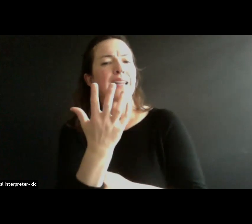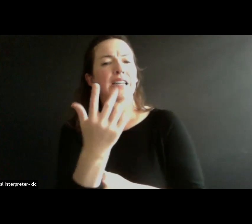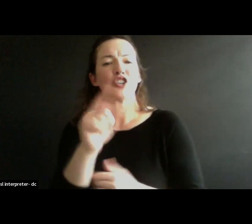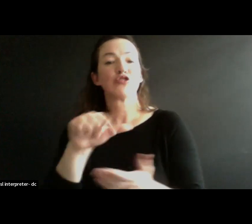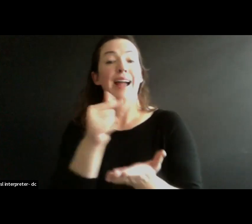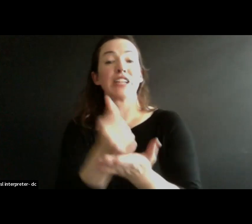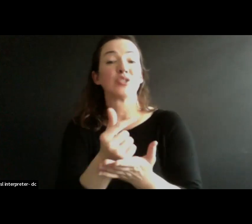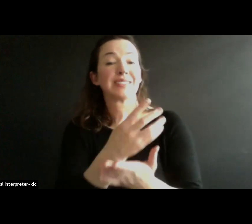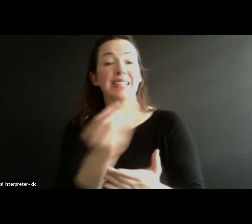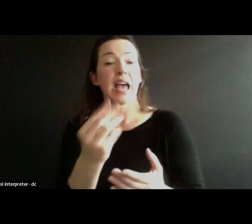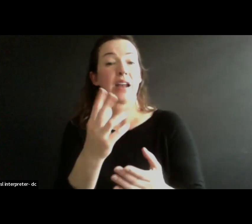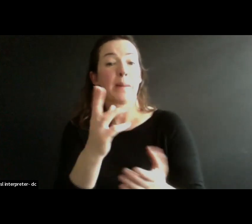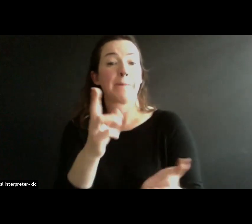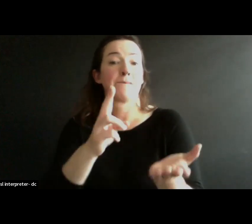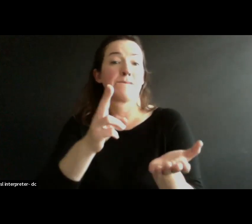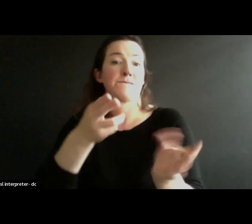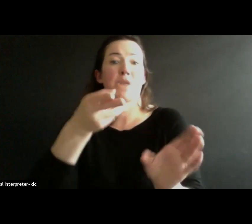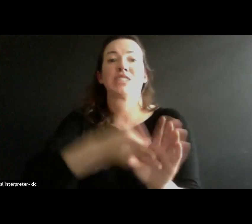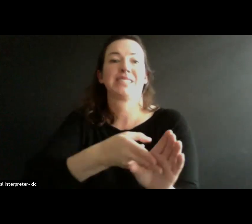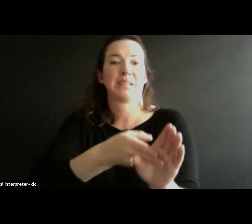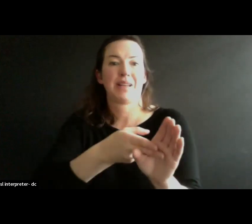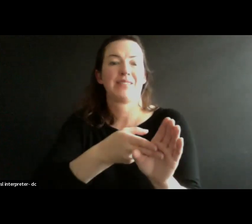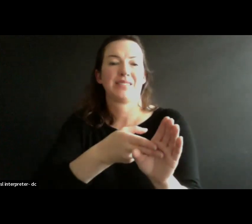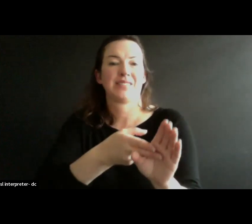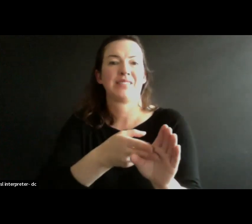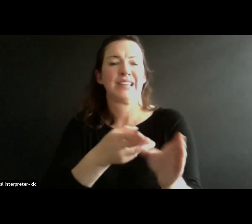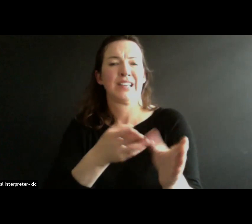Graduates and participants have you like, had come through in total I know that as your